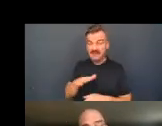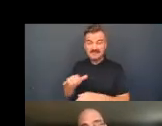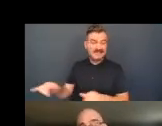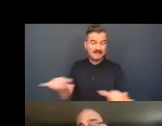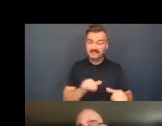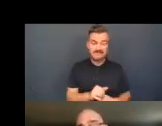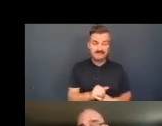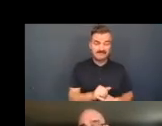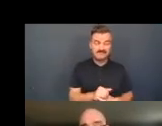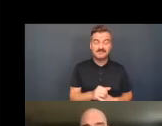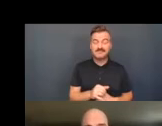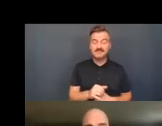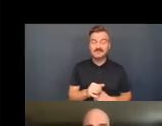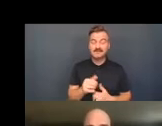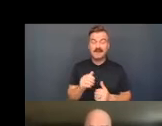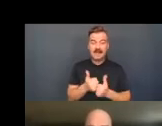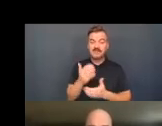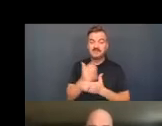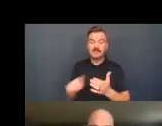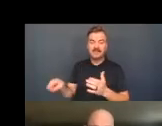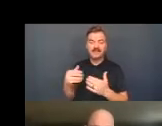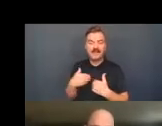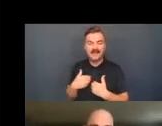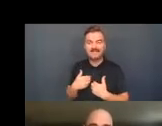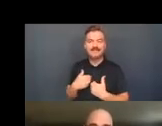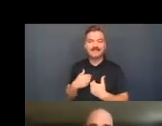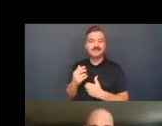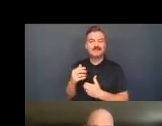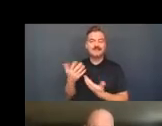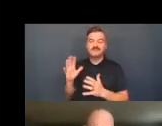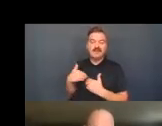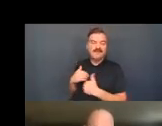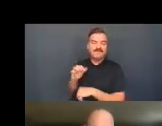is that it's taken pre existing social inequalities and magnified them.